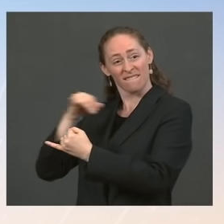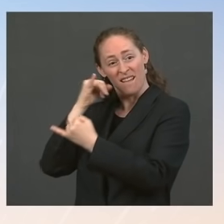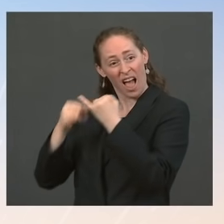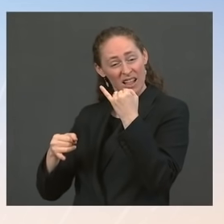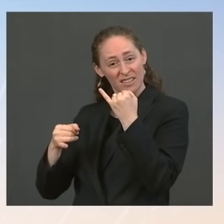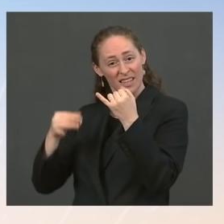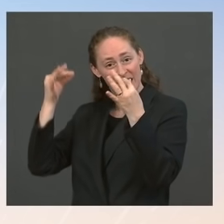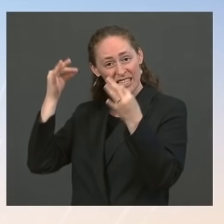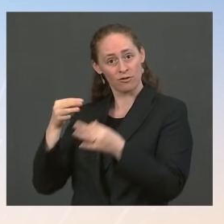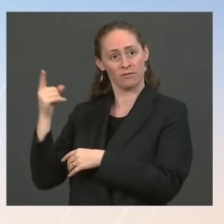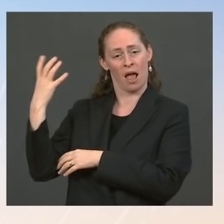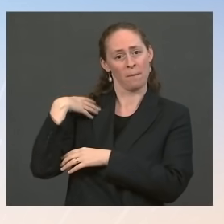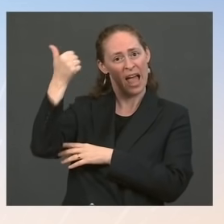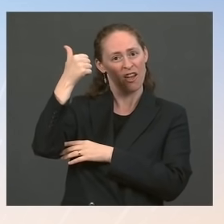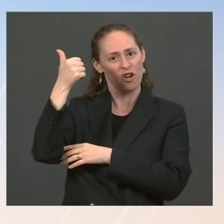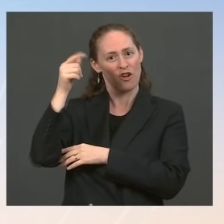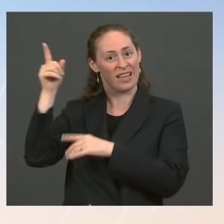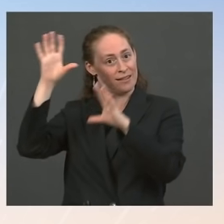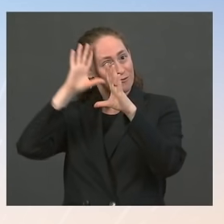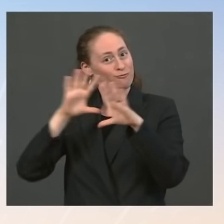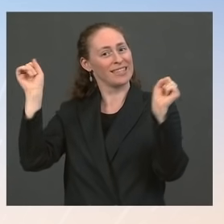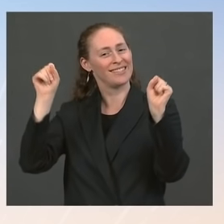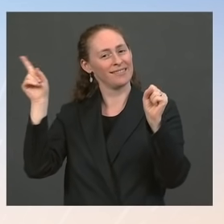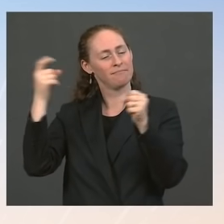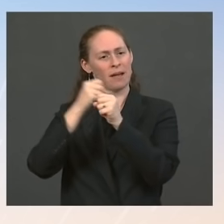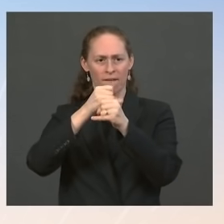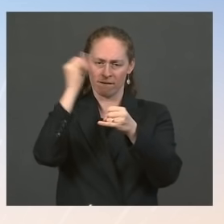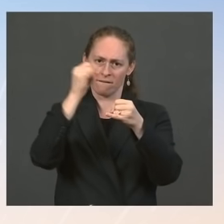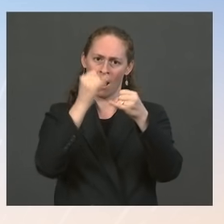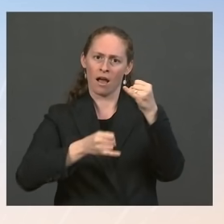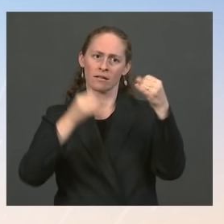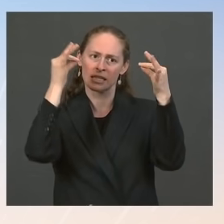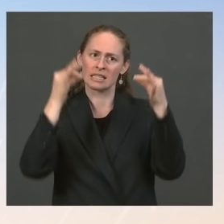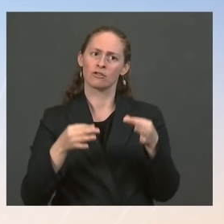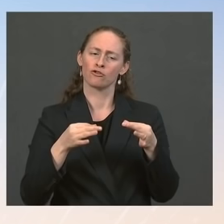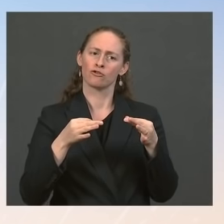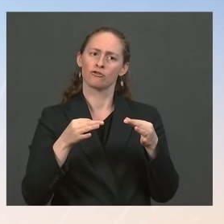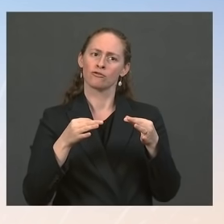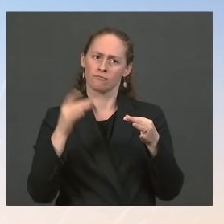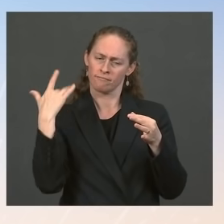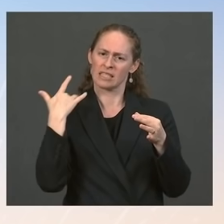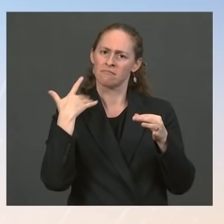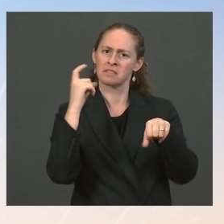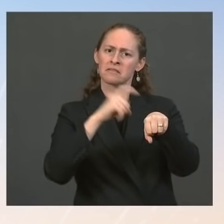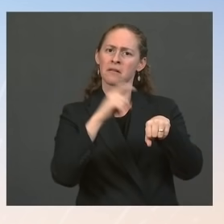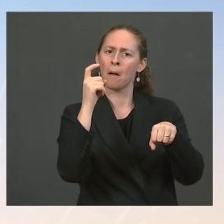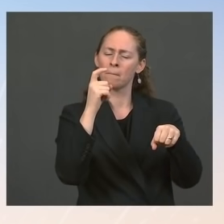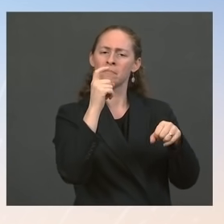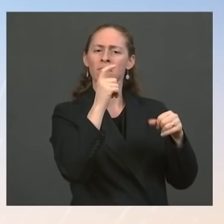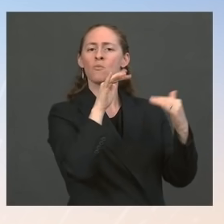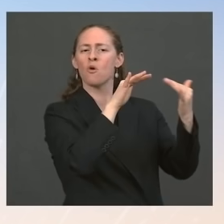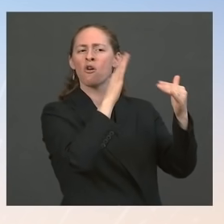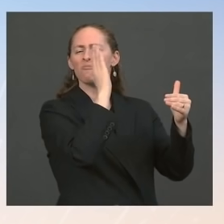He makes decisions about what's in the national interest. And he believed we should end the war. The Press: More broadly, who -- who does he consider to be his